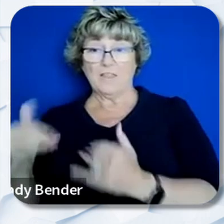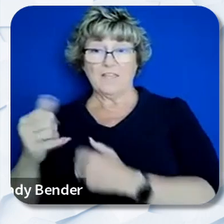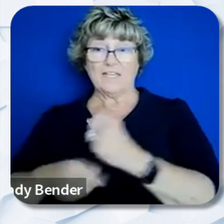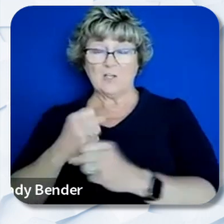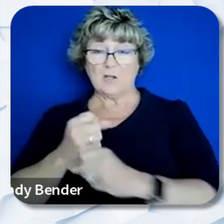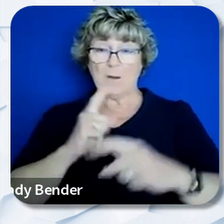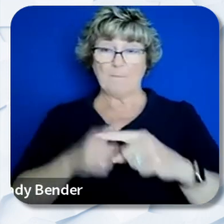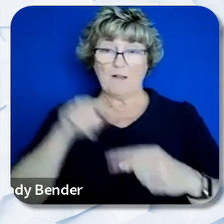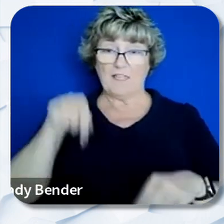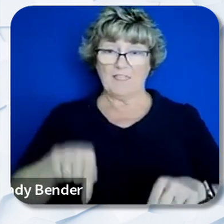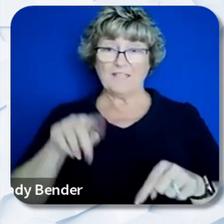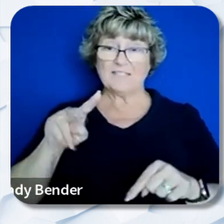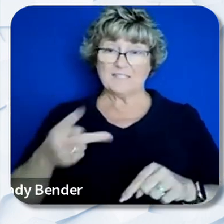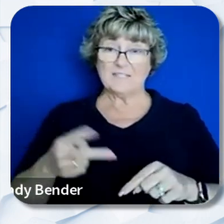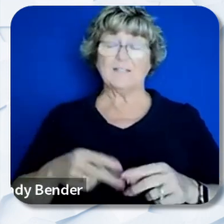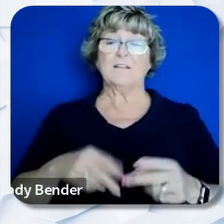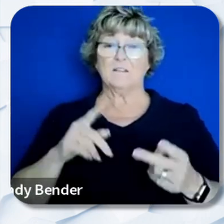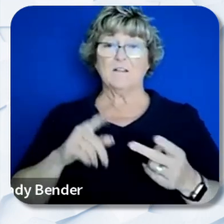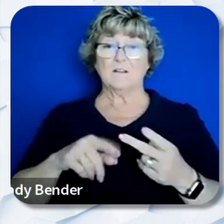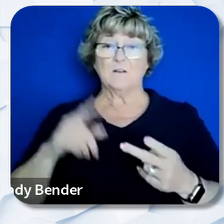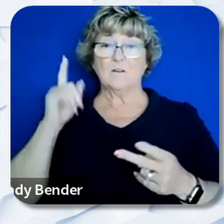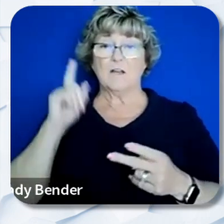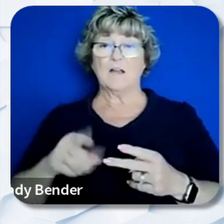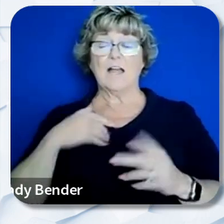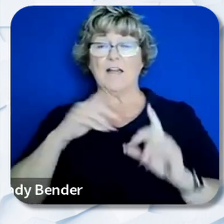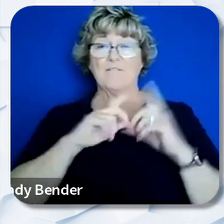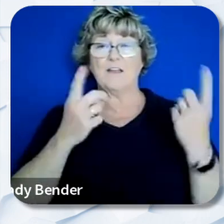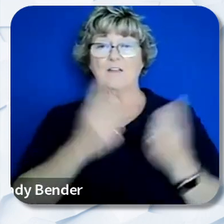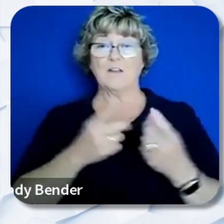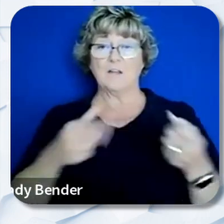and we're happy to kind of walk through that. But we need districts to also complete. What